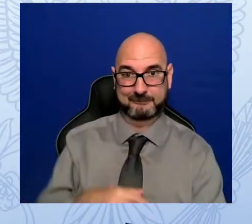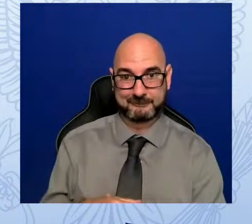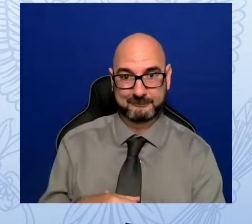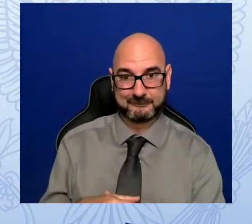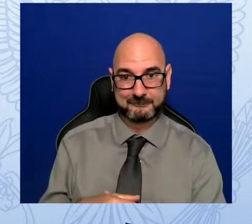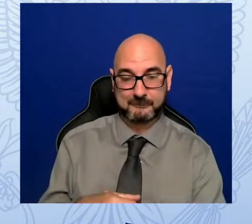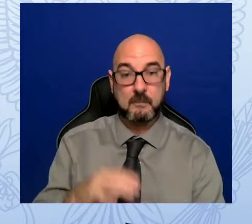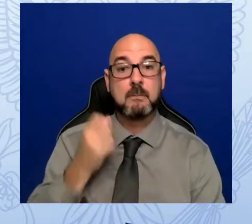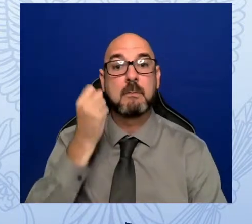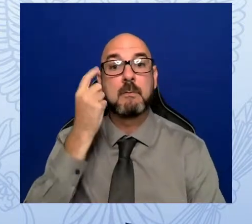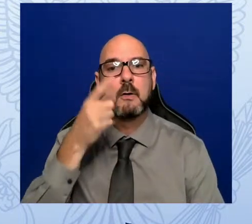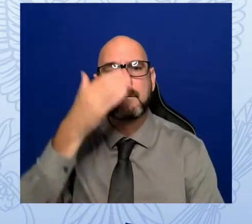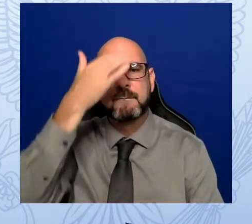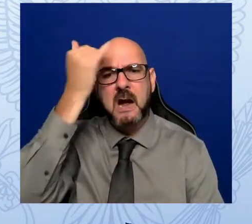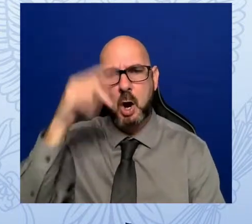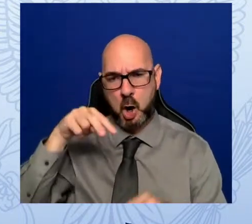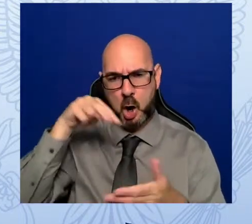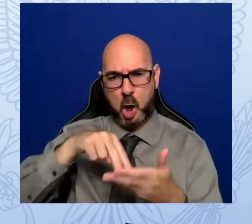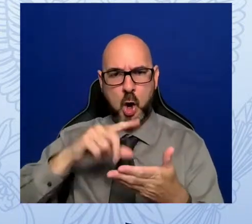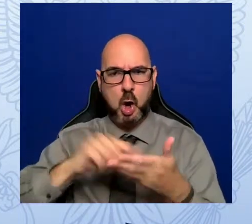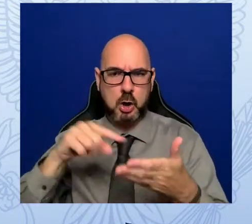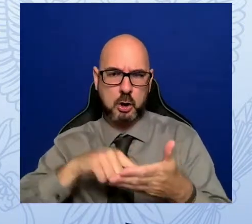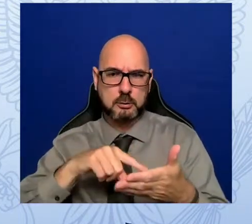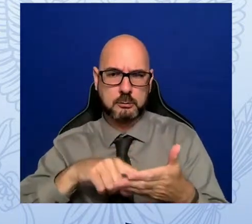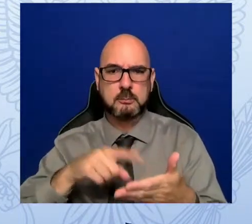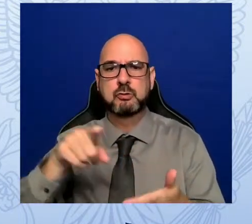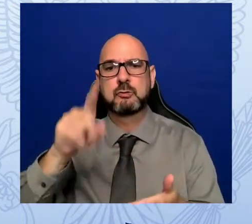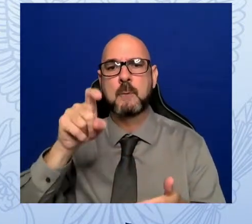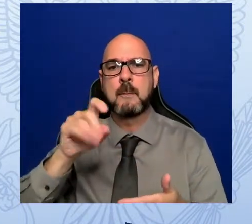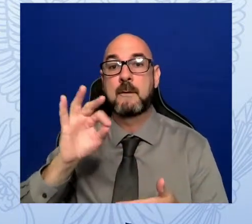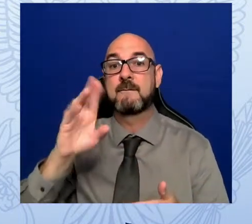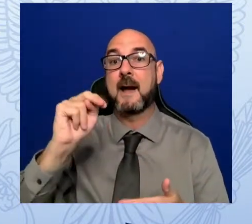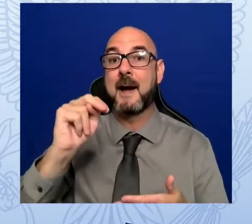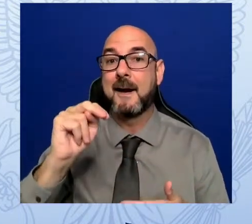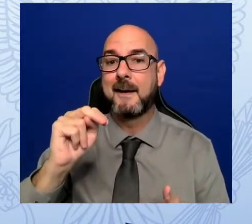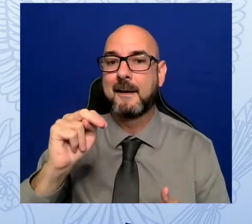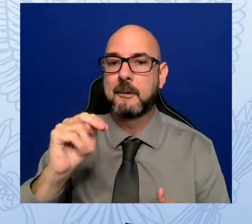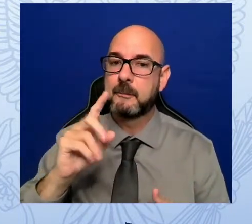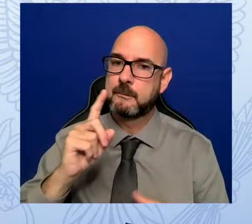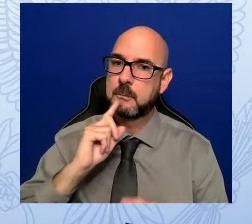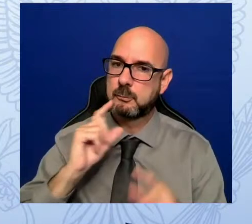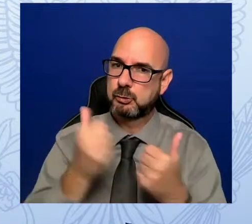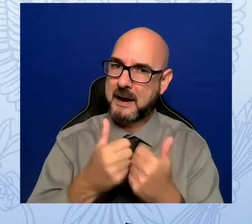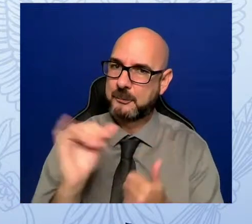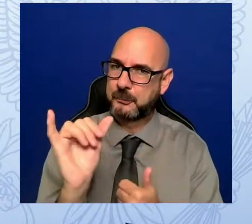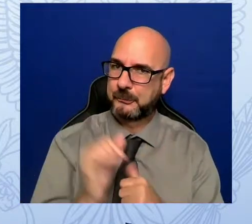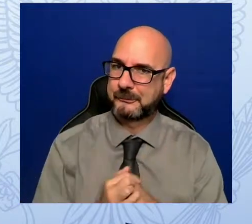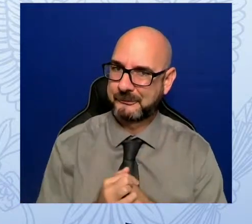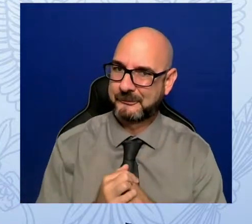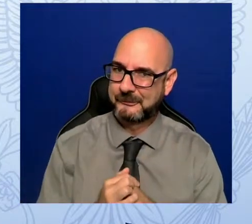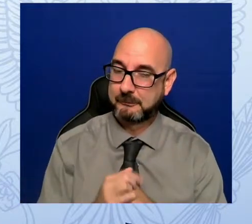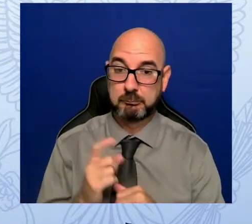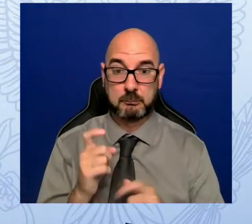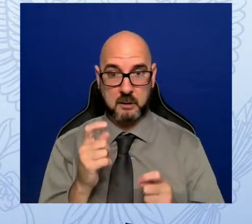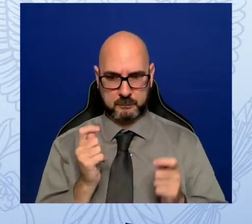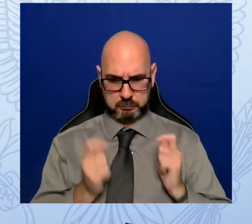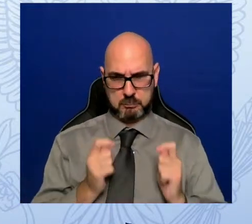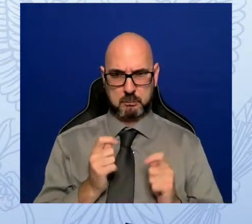It's meant to be fun, but a little bit challenging. And I encourage everybody to modify the workout to meet their fitness capabilities.